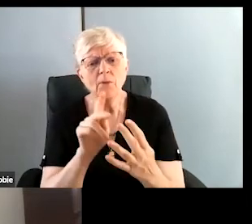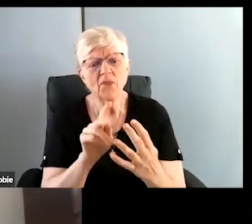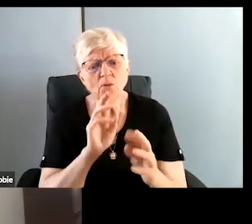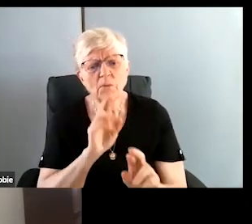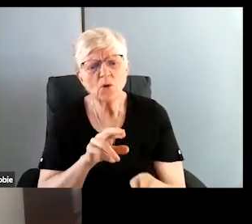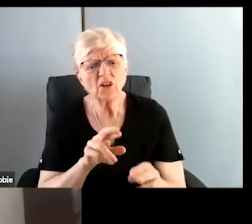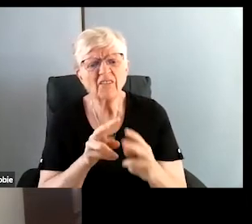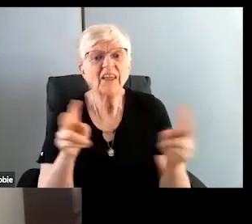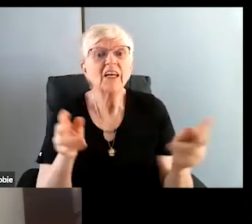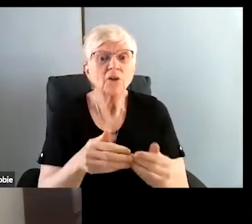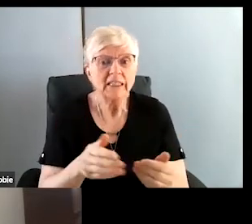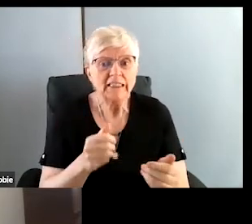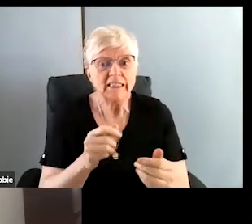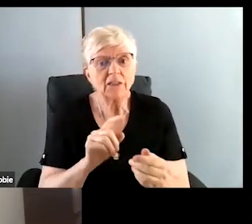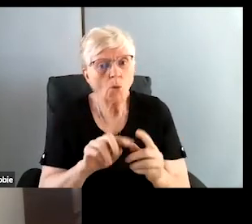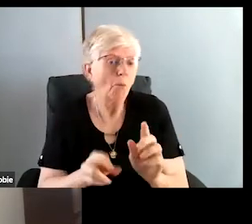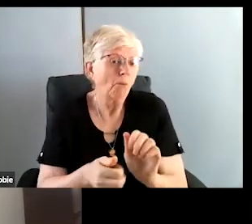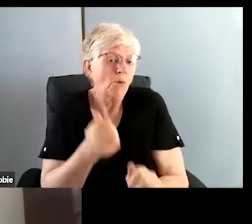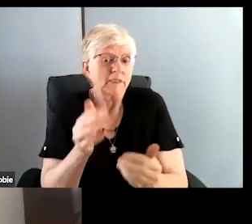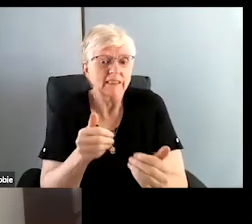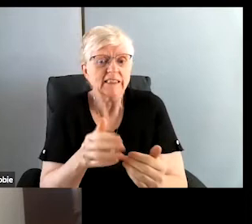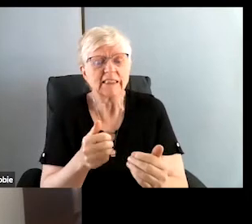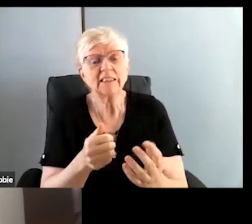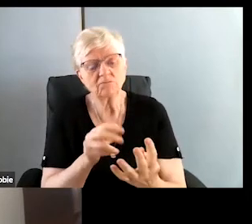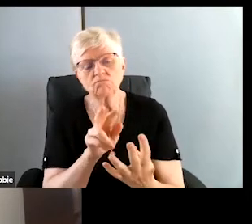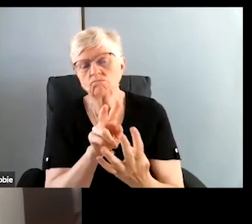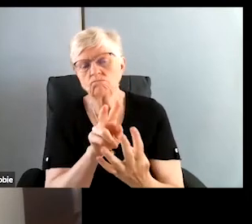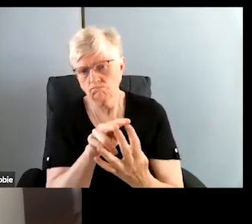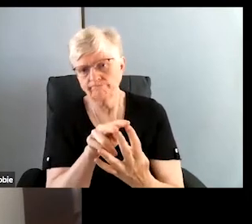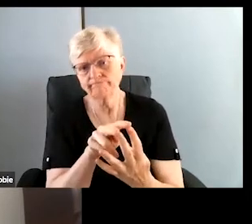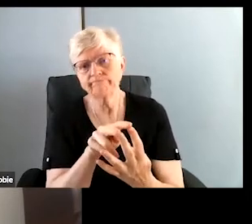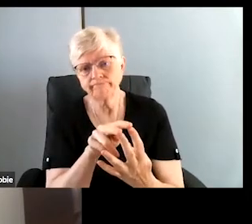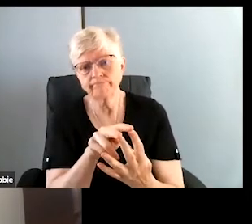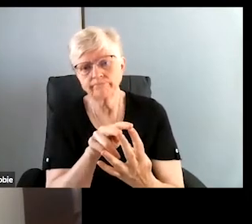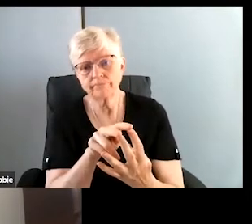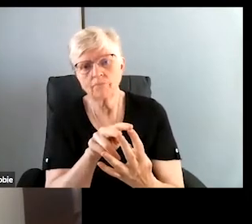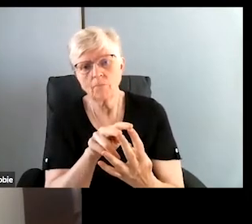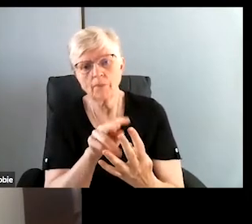WHAT EASY HAVE HIGHER PROPORTION